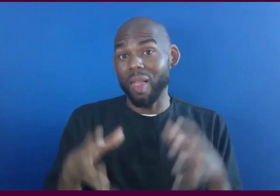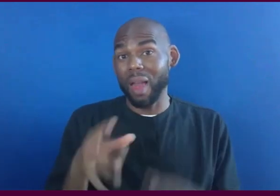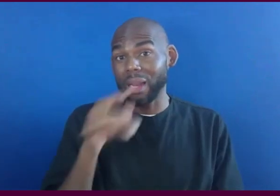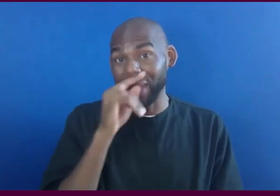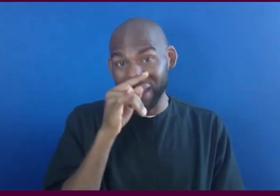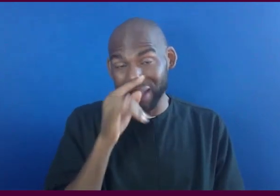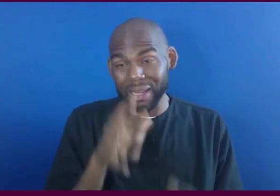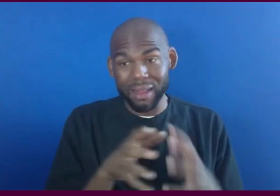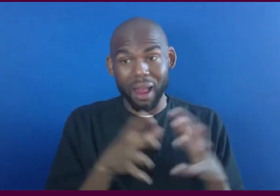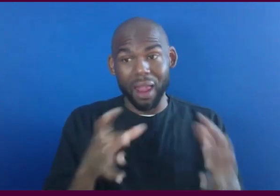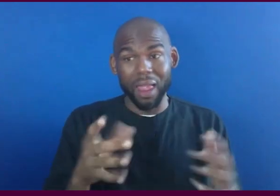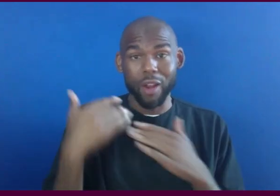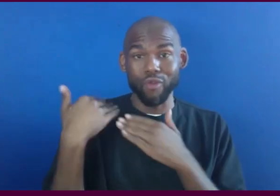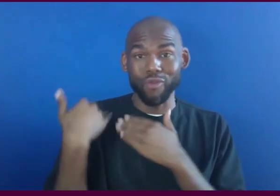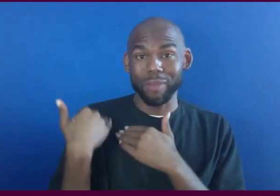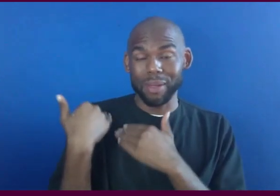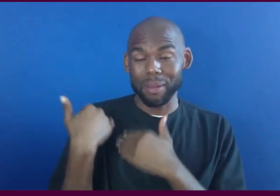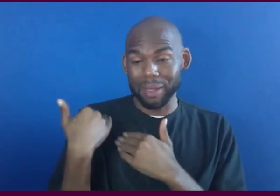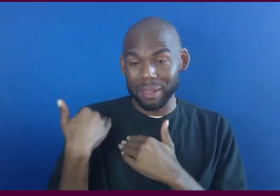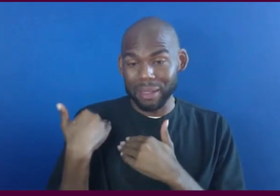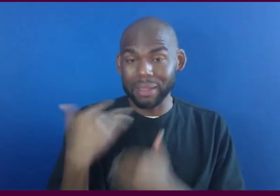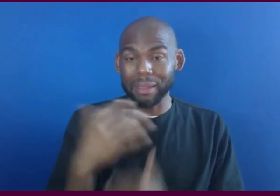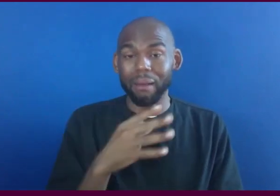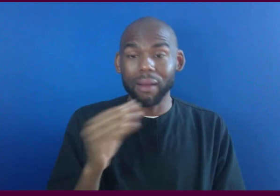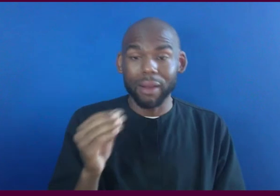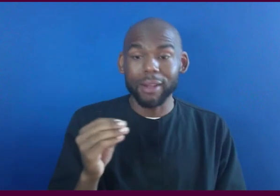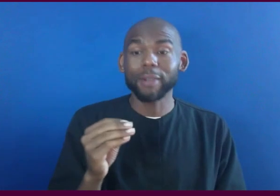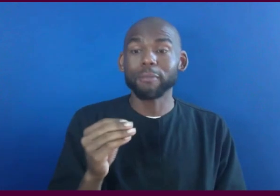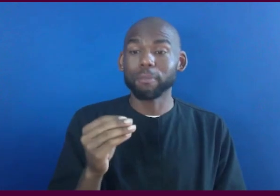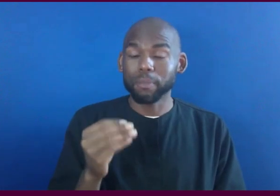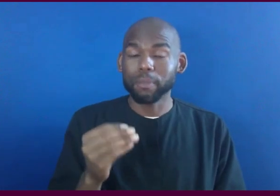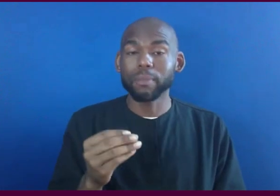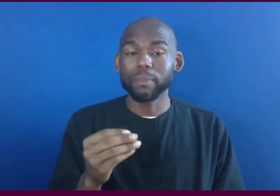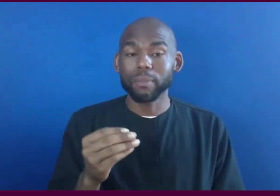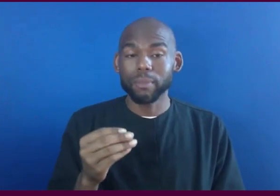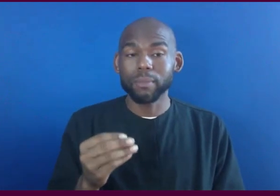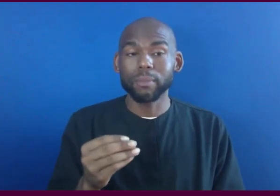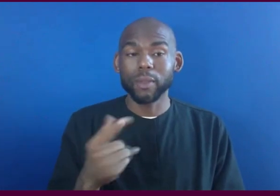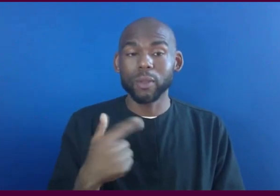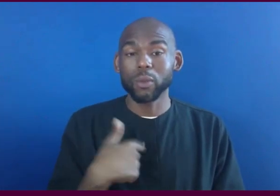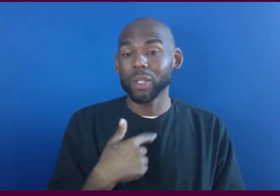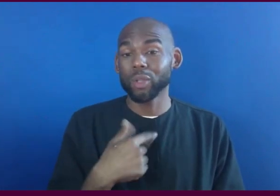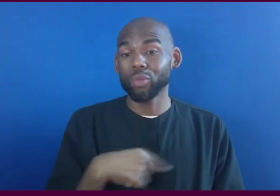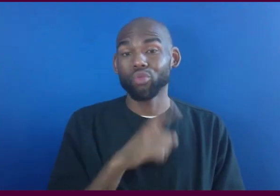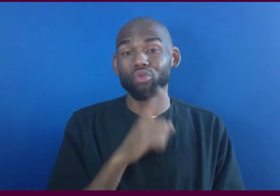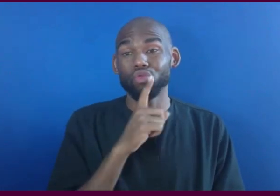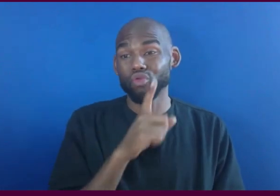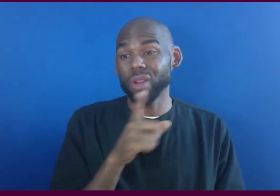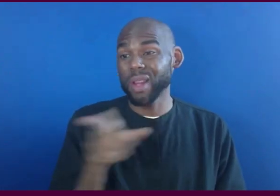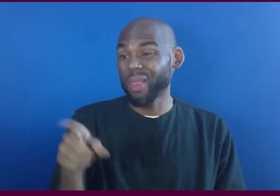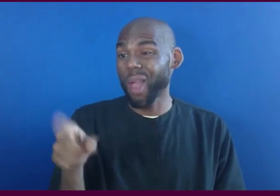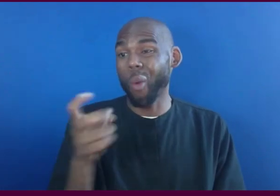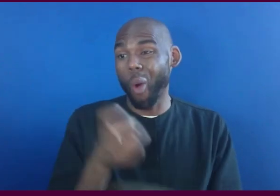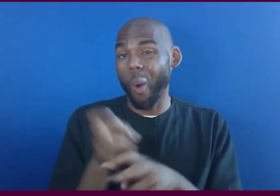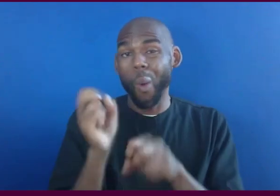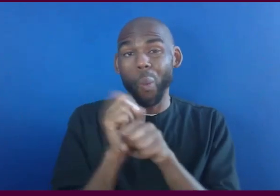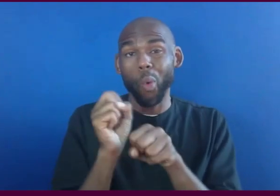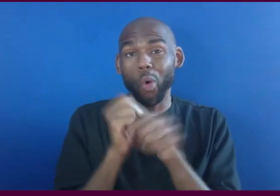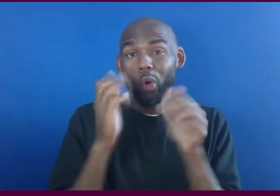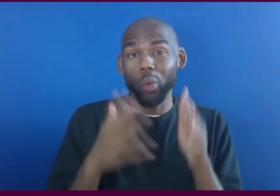They have a lot of responsibilities and were really, really hard workers.